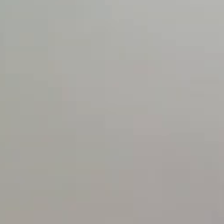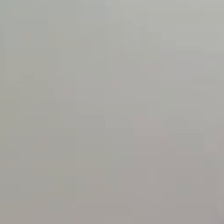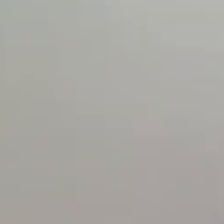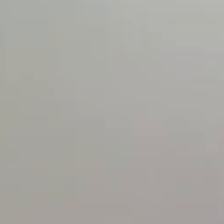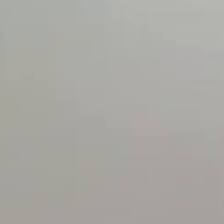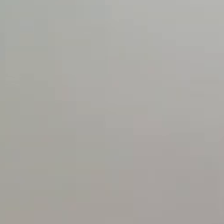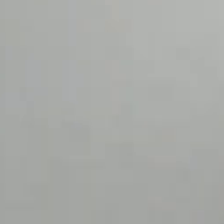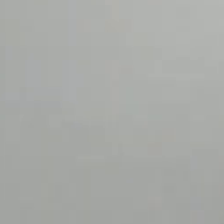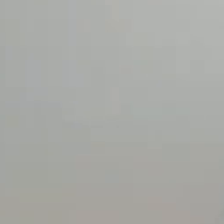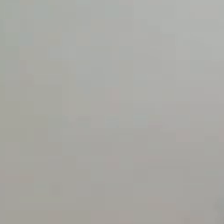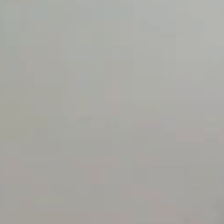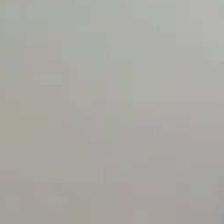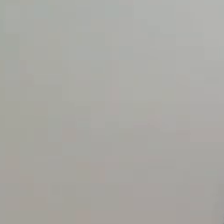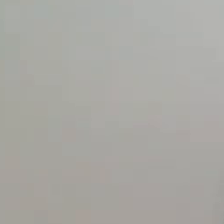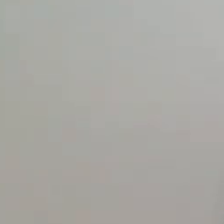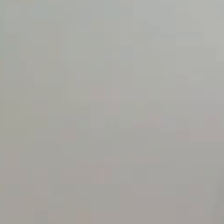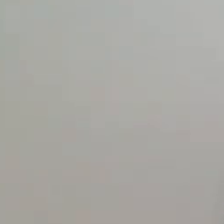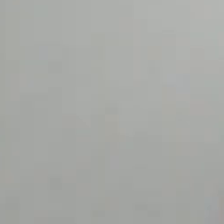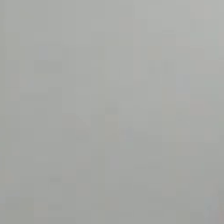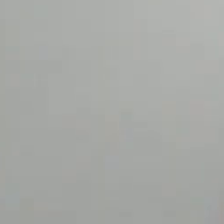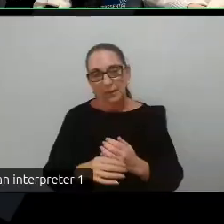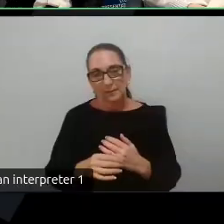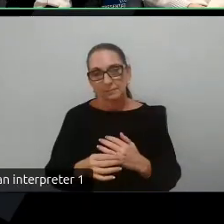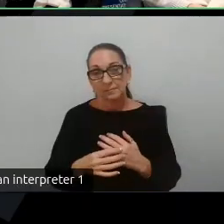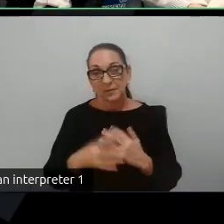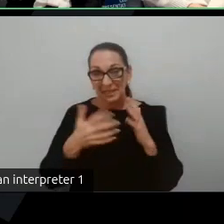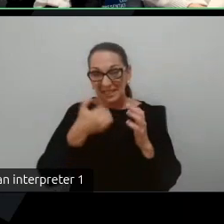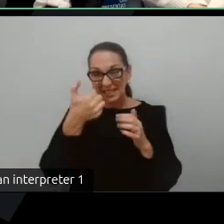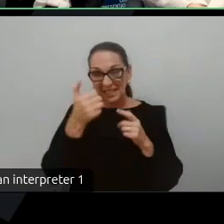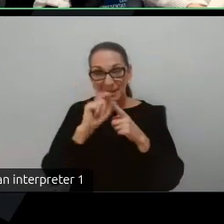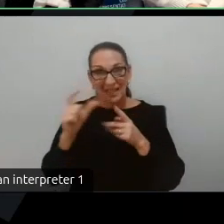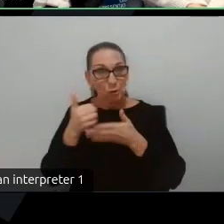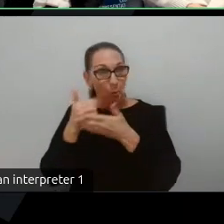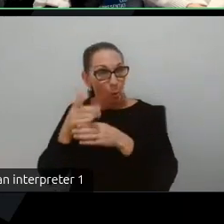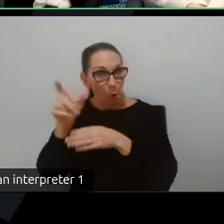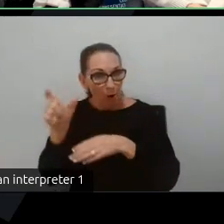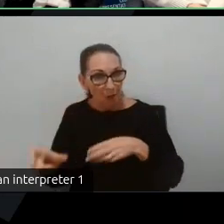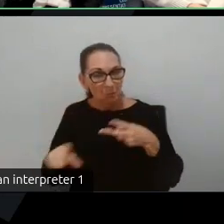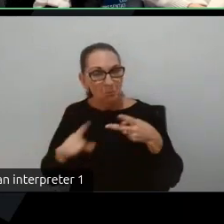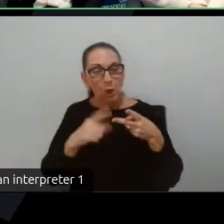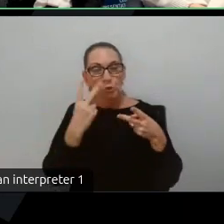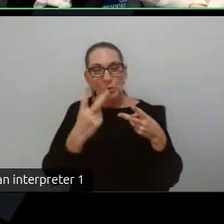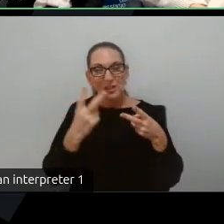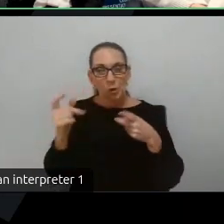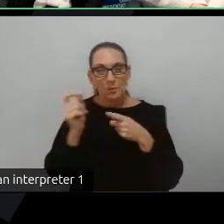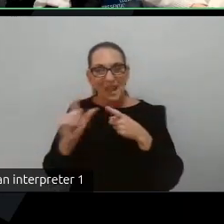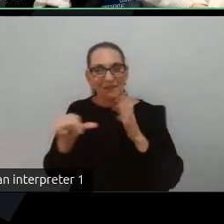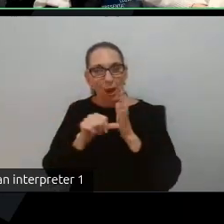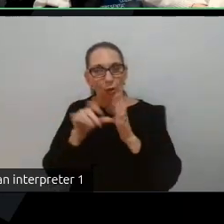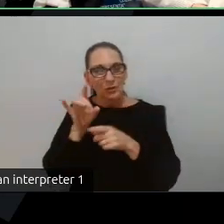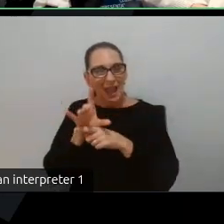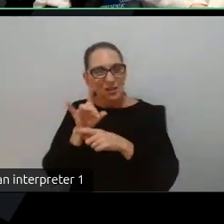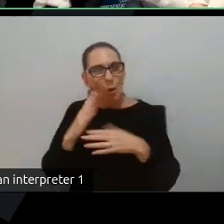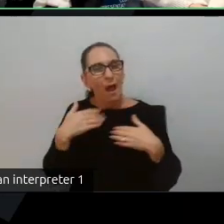So I might close that one off. Um so 6% support worker, 22% financial counsellor or health worker,